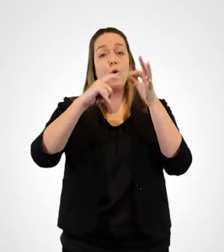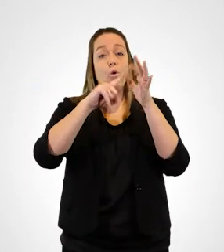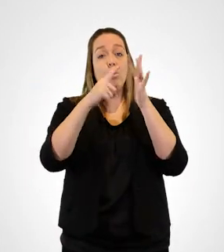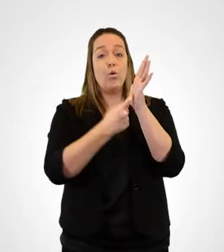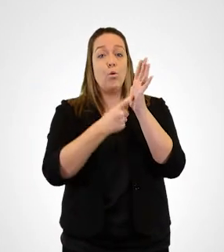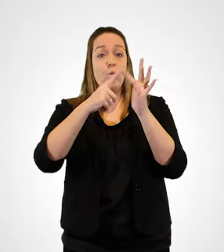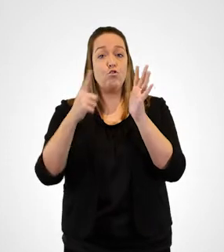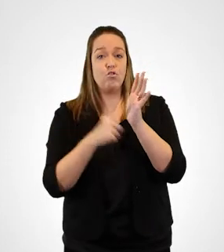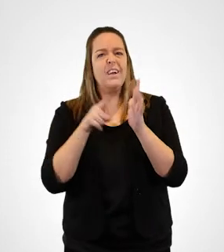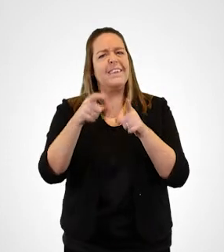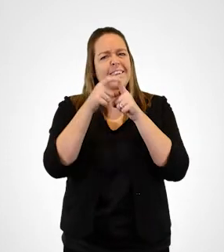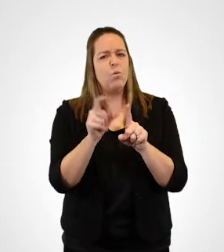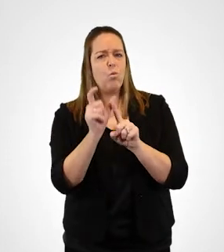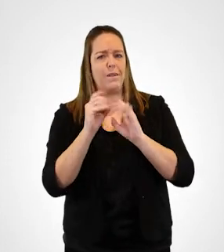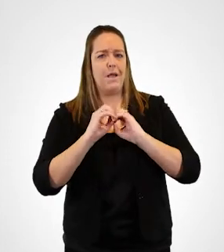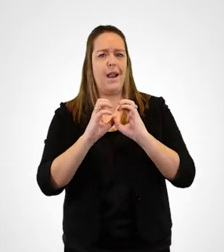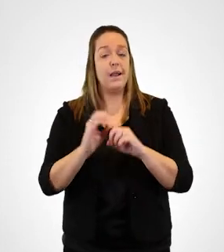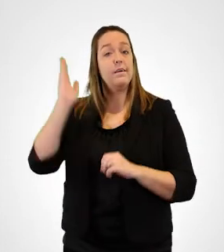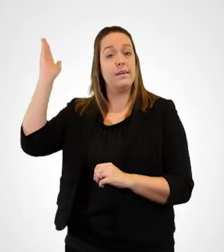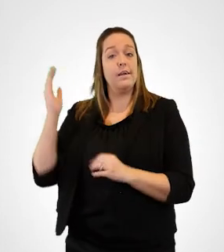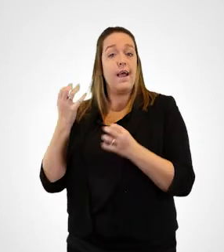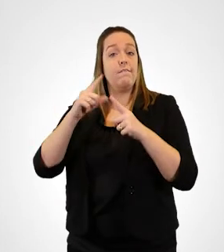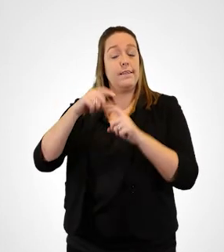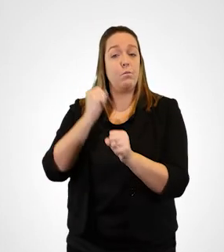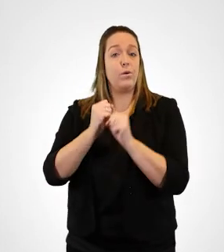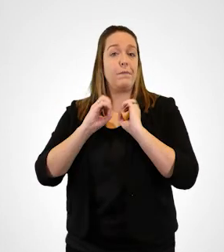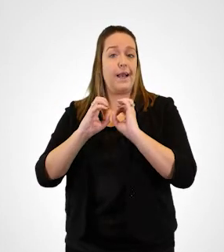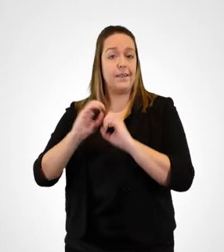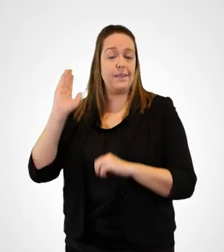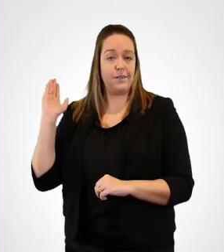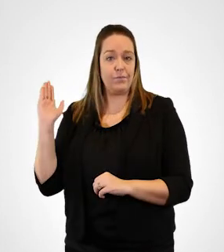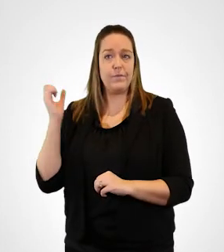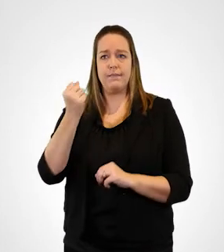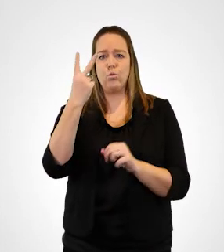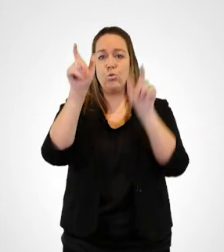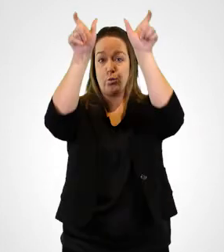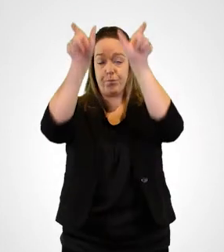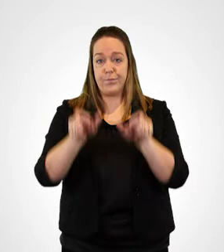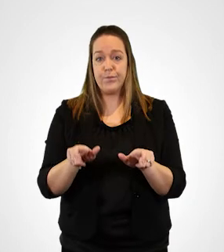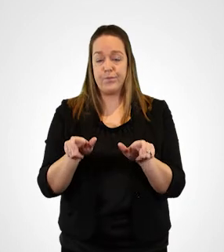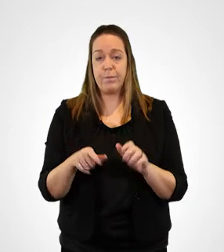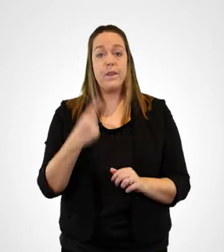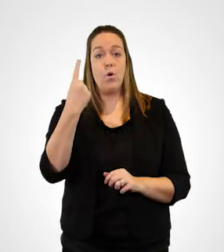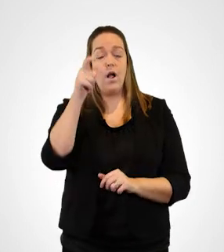that is very, very difficult to spell. And here are some examples of spellings. Here's two sets of spellings.